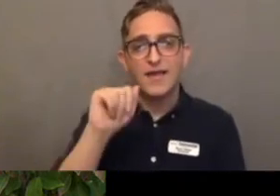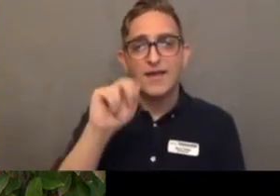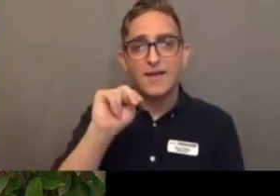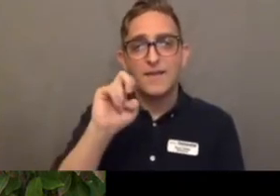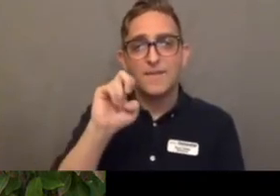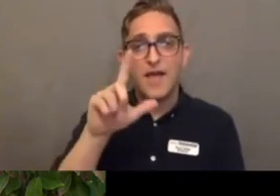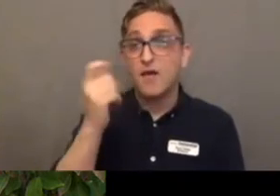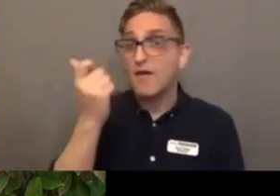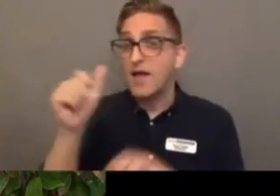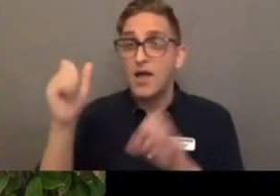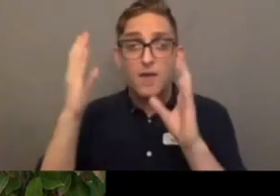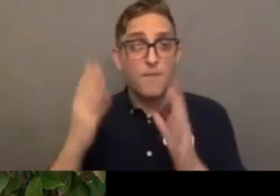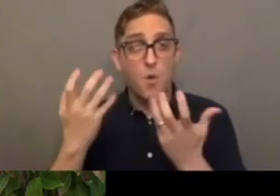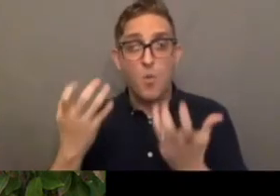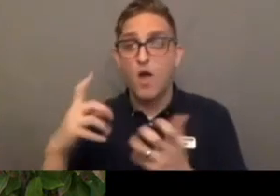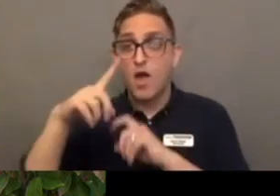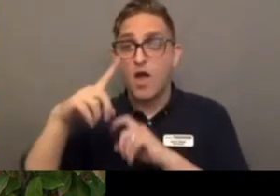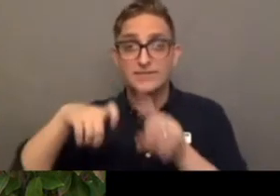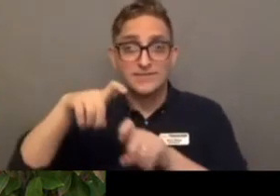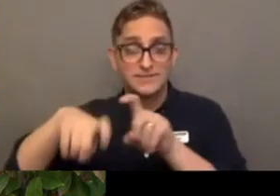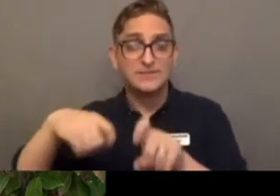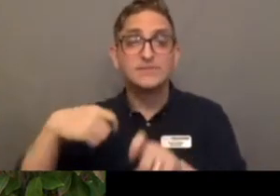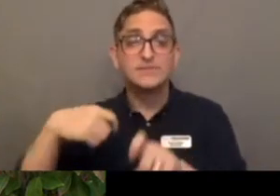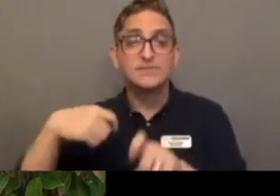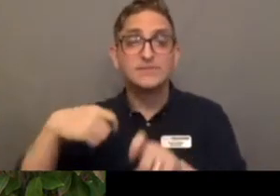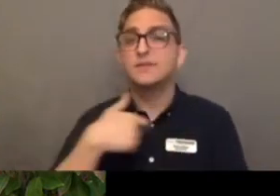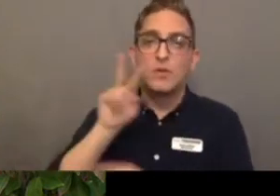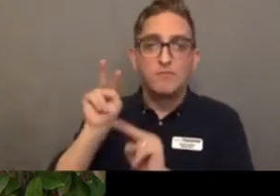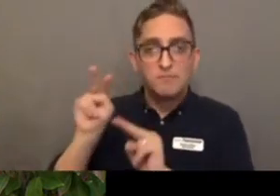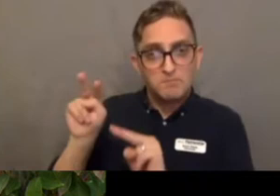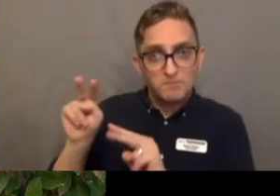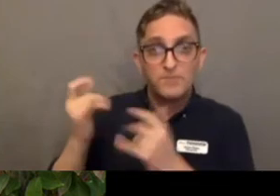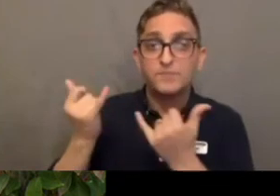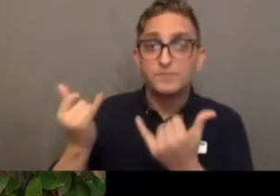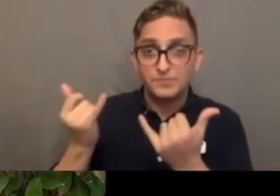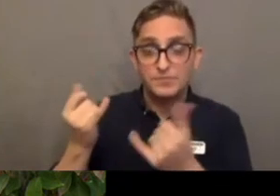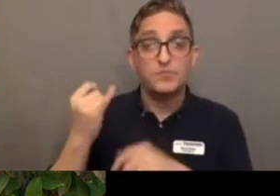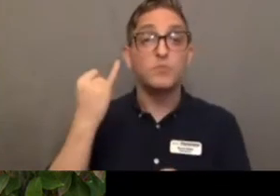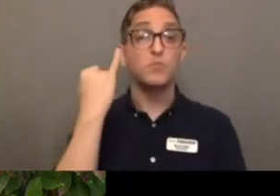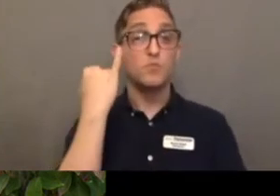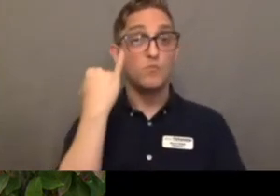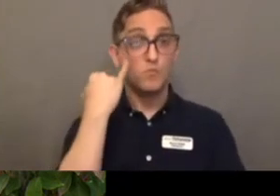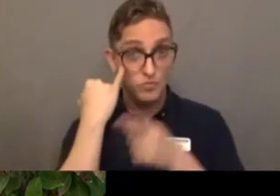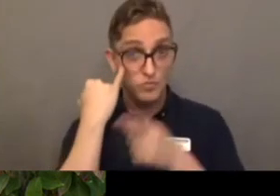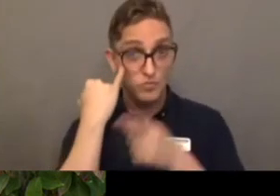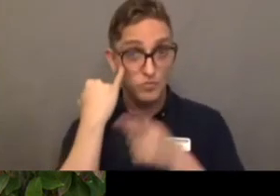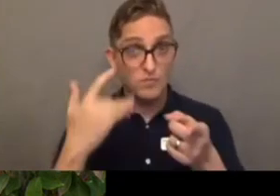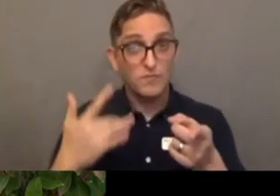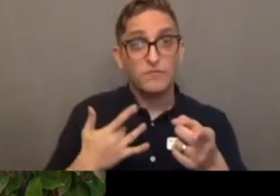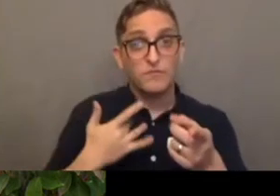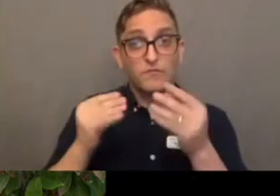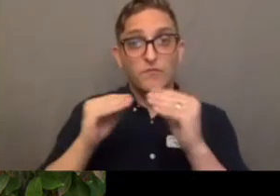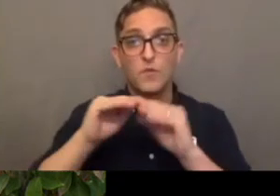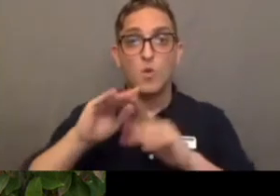we're going to be monitoring the Q and A. If you are more comfortable asking a question